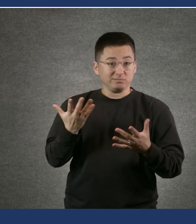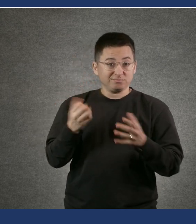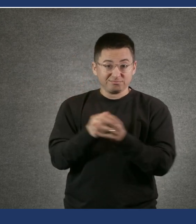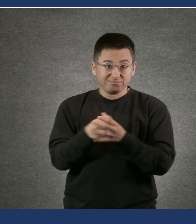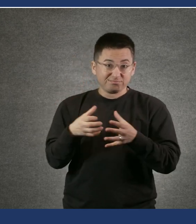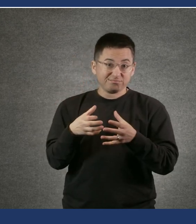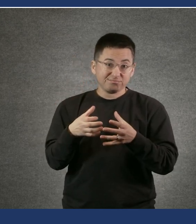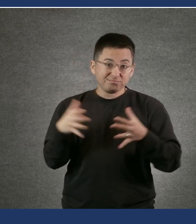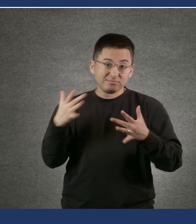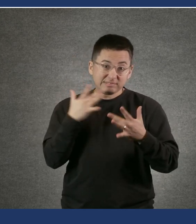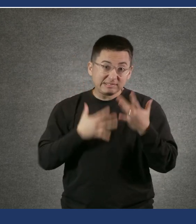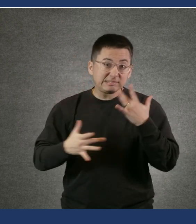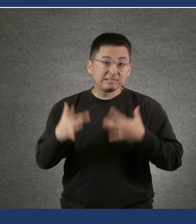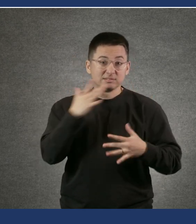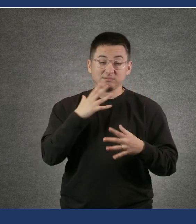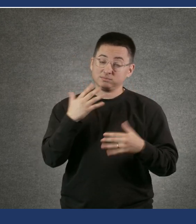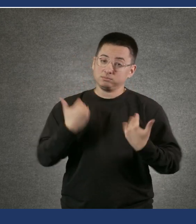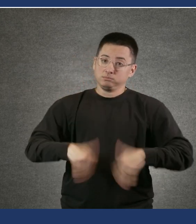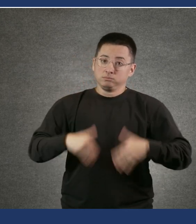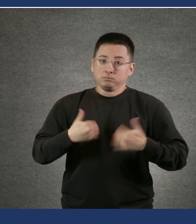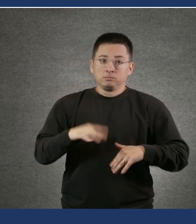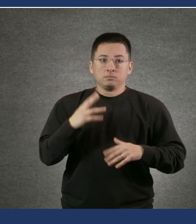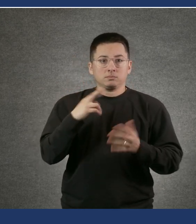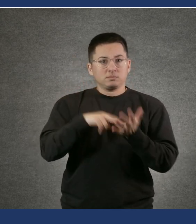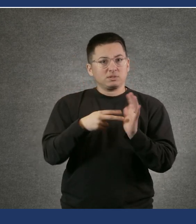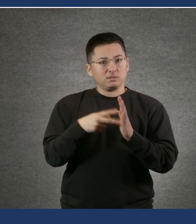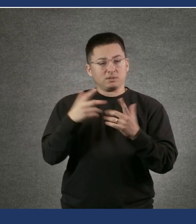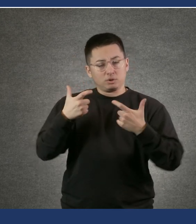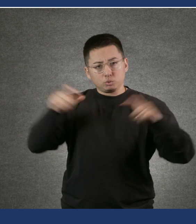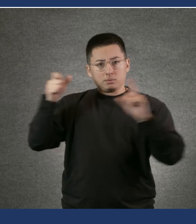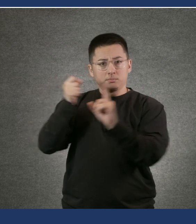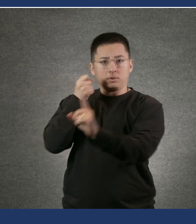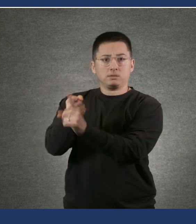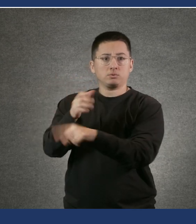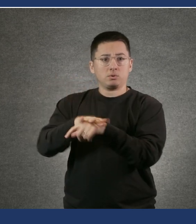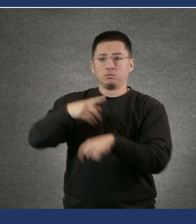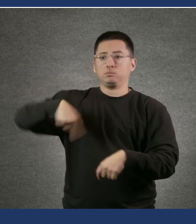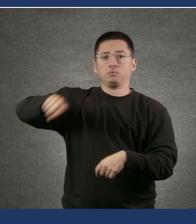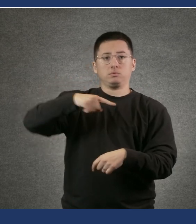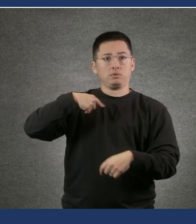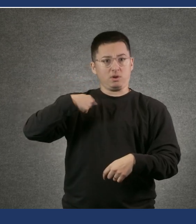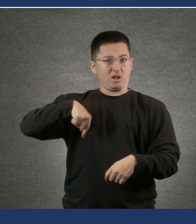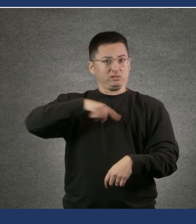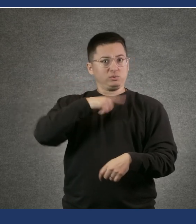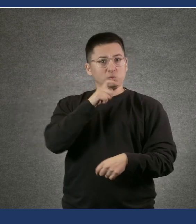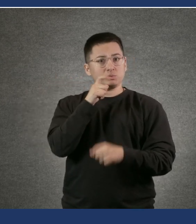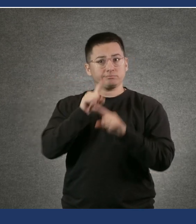is growing at a staggering rate, which has had a tremendous impact on those of us who